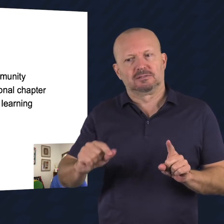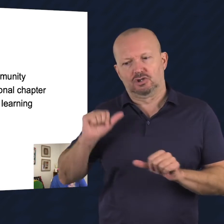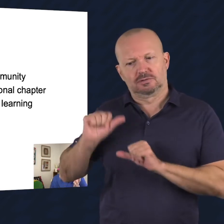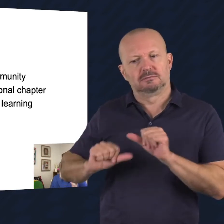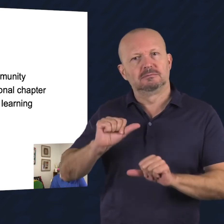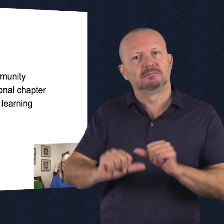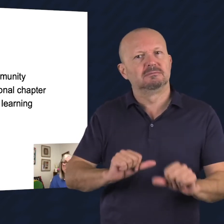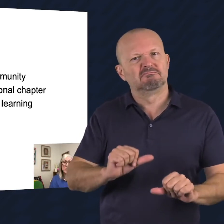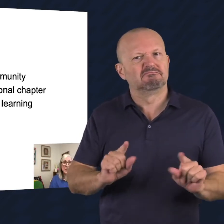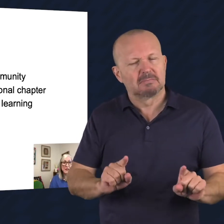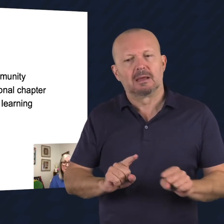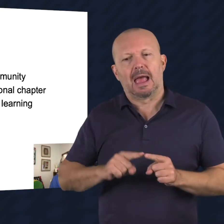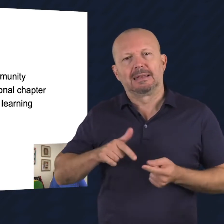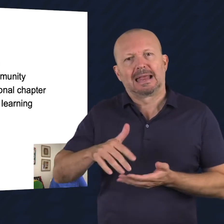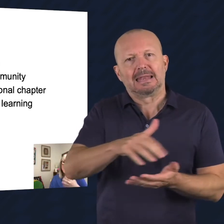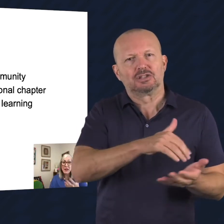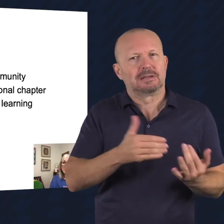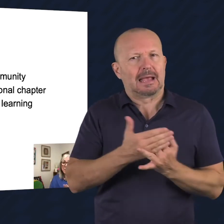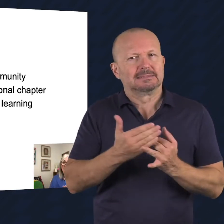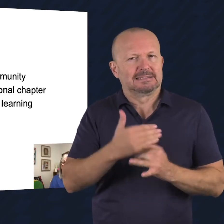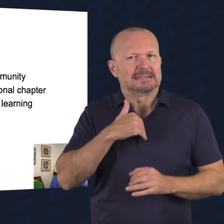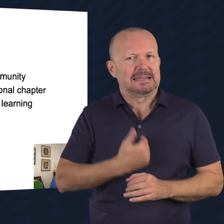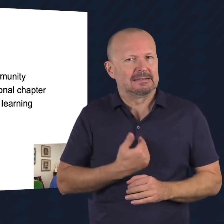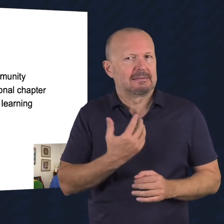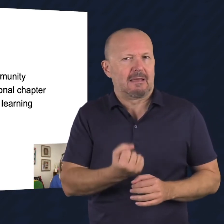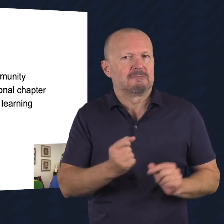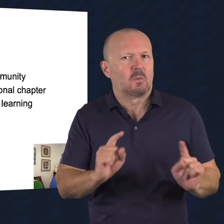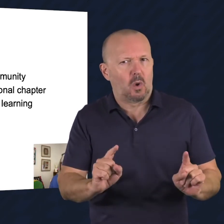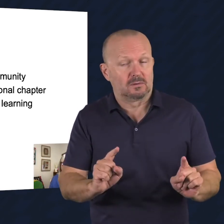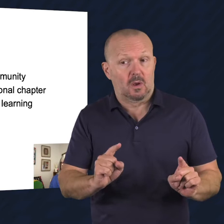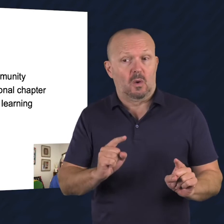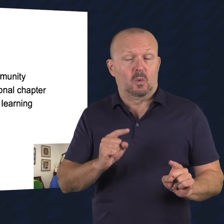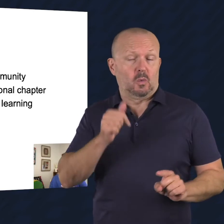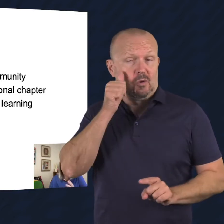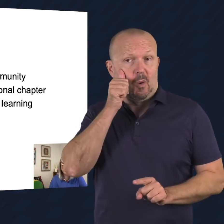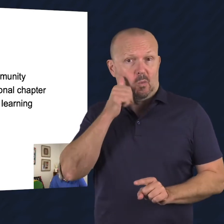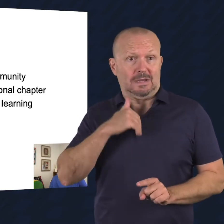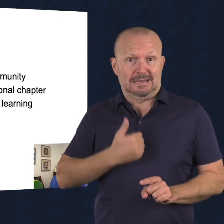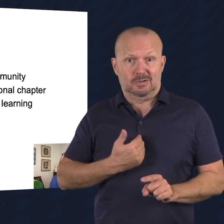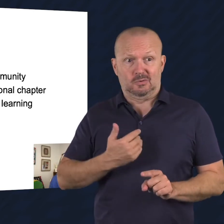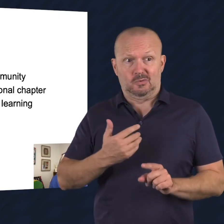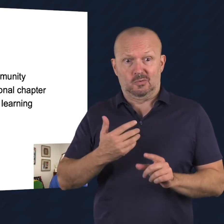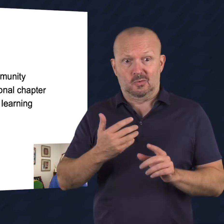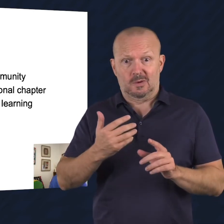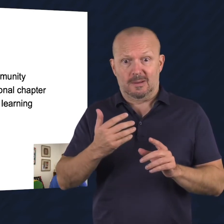that digitisation legacy and some of the new collection access needs we have because we know we need to work at